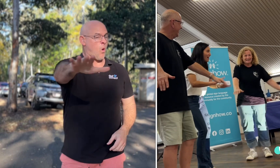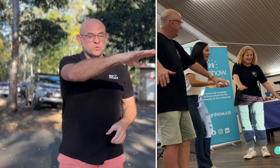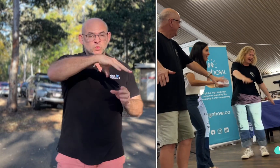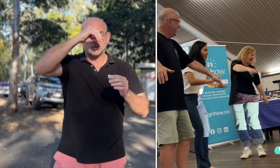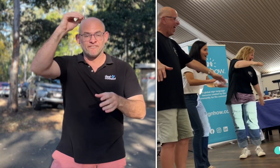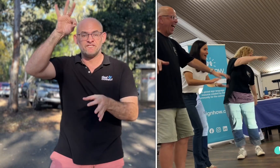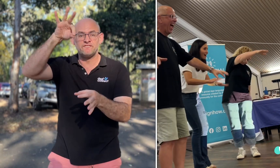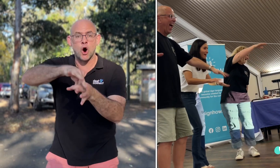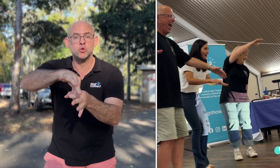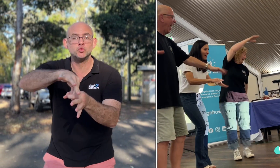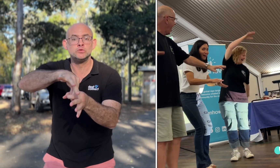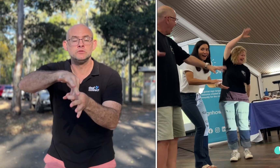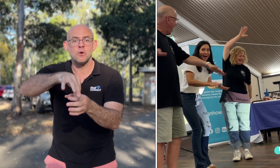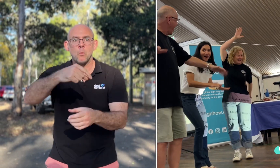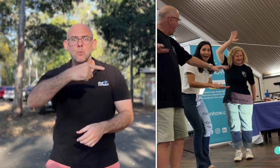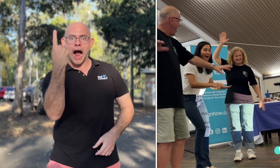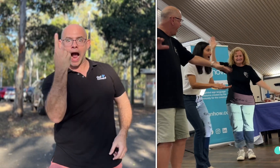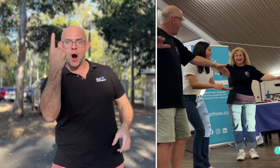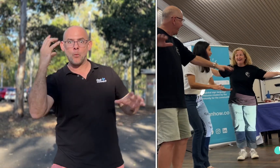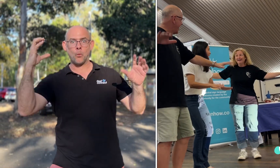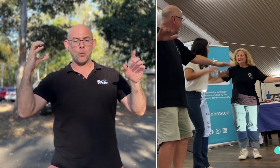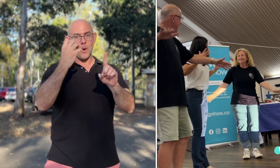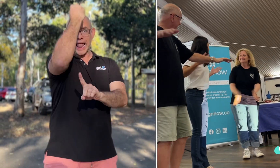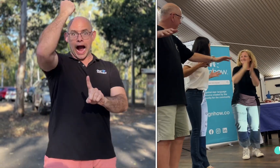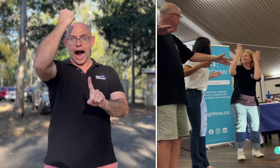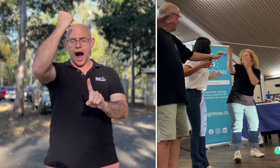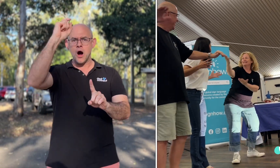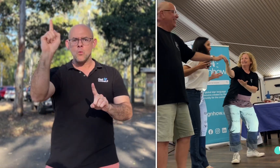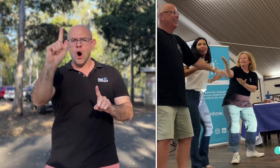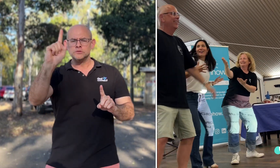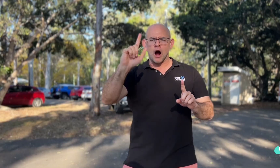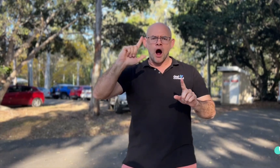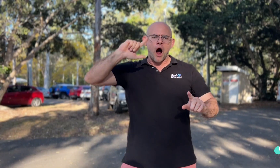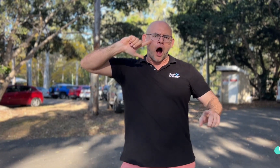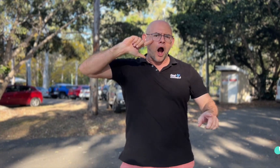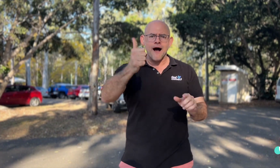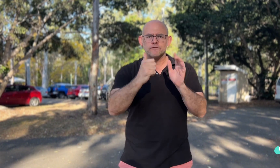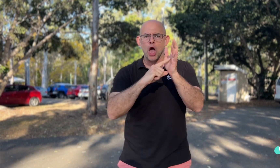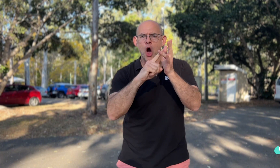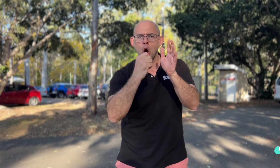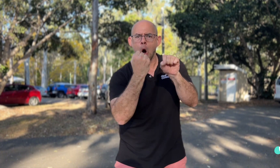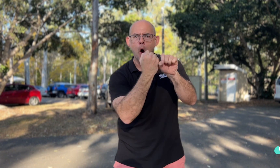Then the students voted on the winner, which was a lovely logo